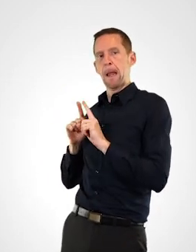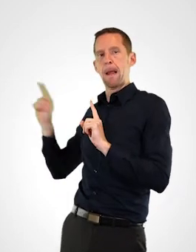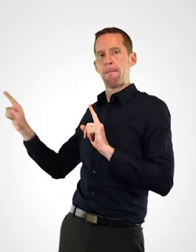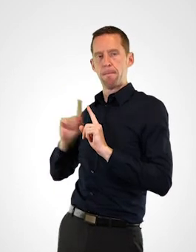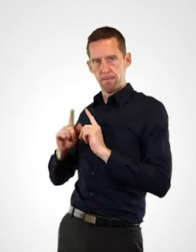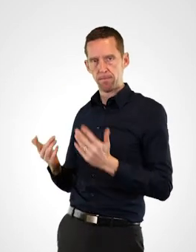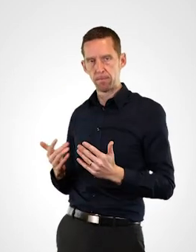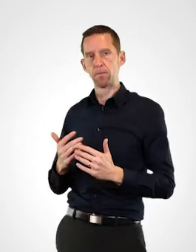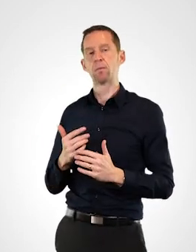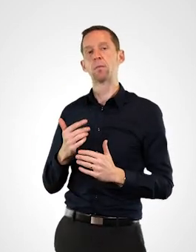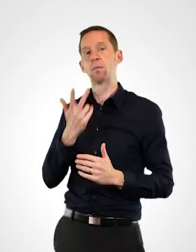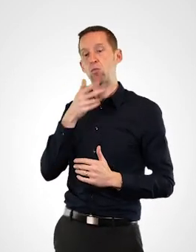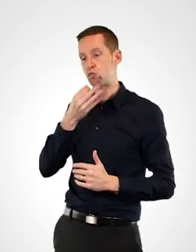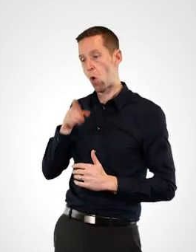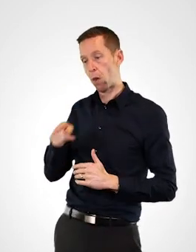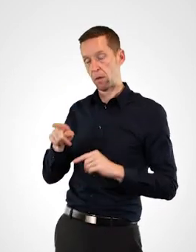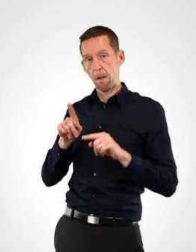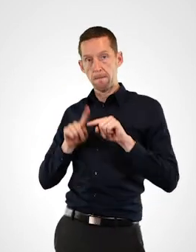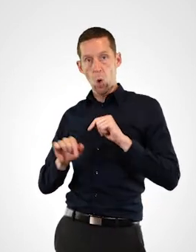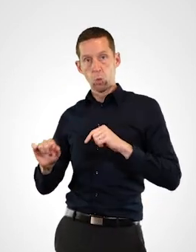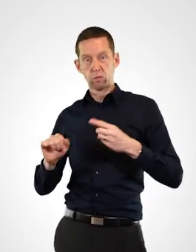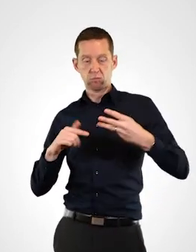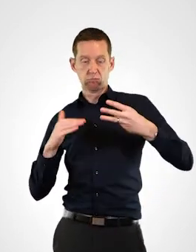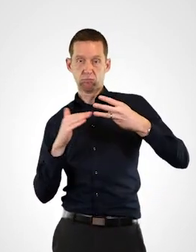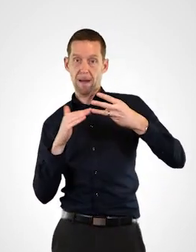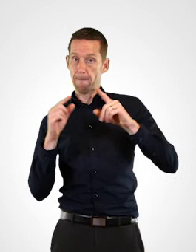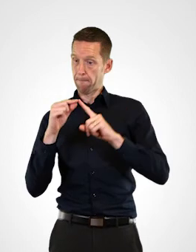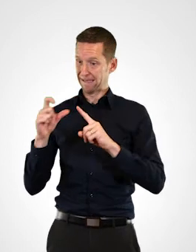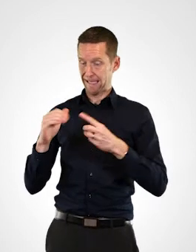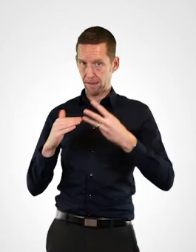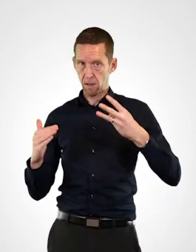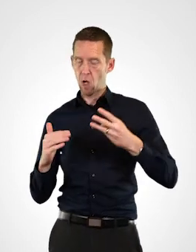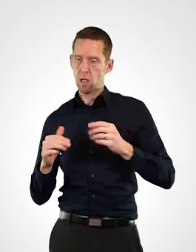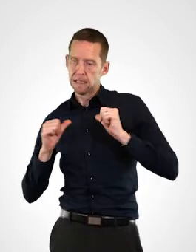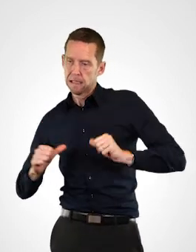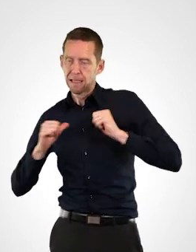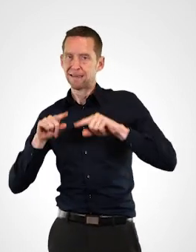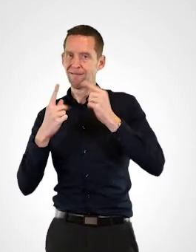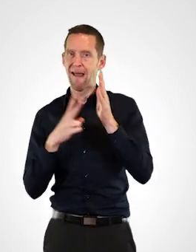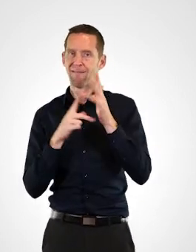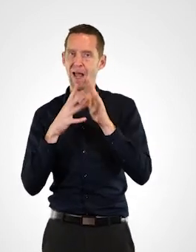I think we've talked about if the child is mainly at the PC level, we want them to try different vowels.